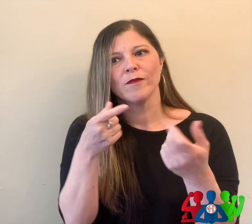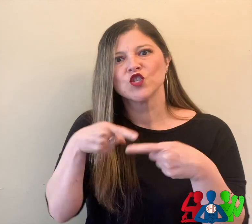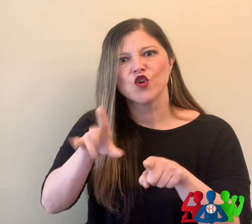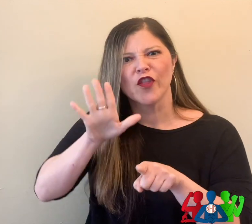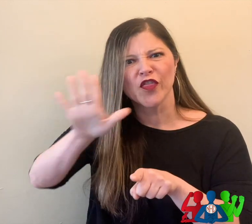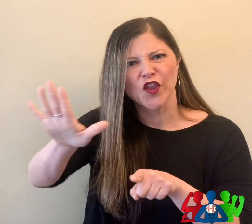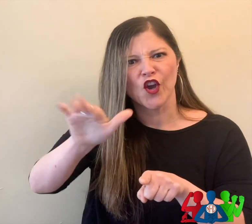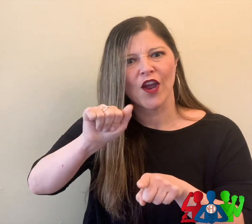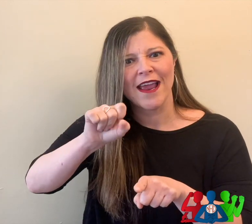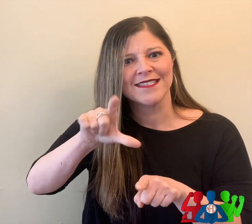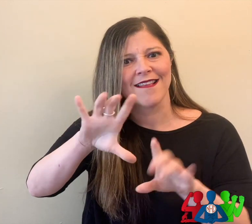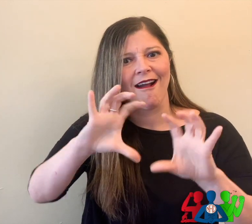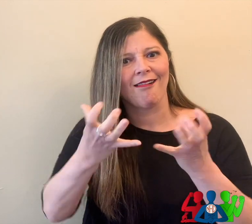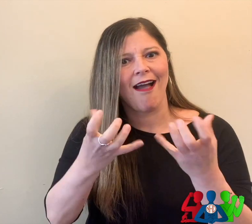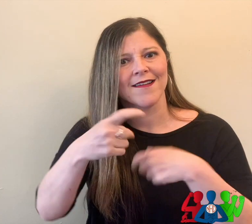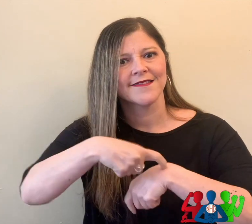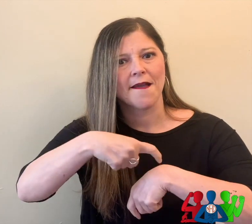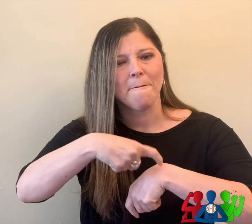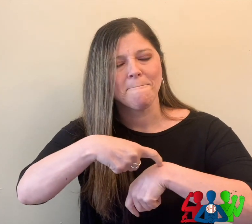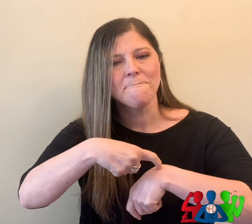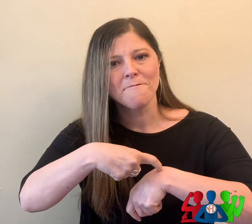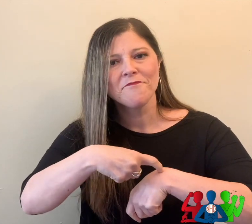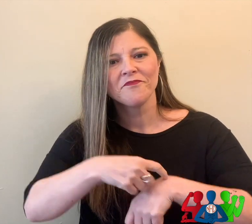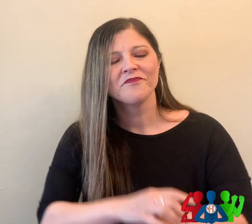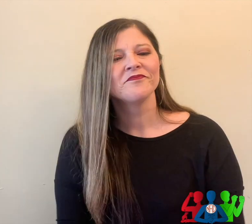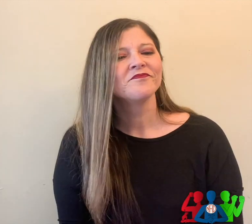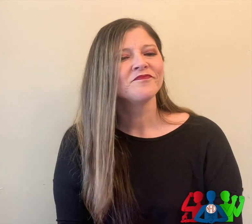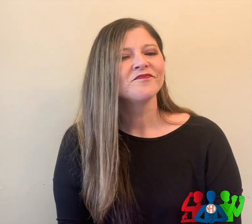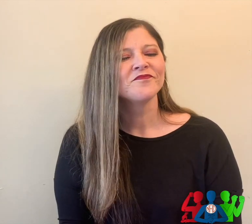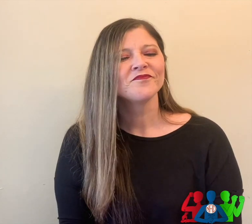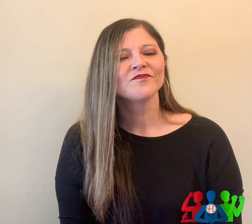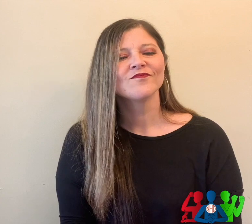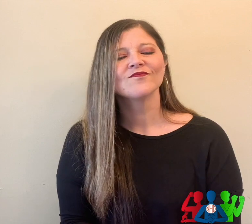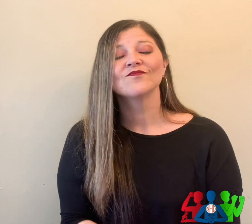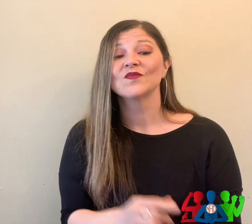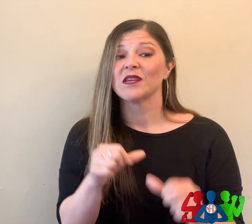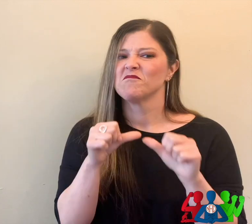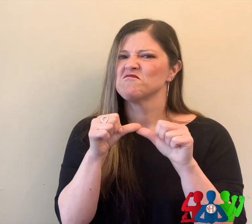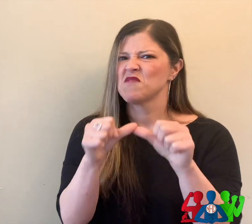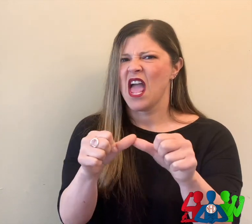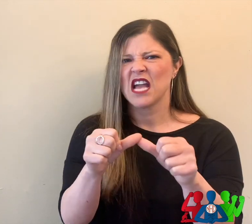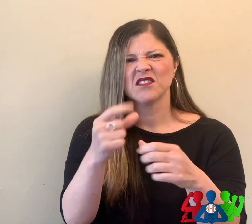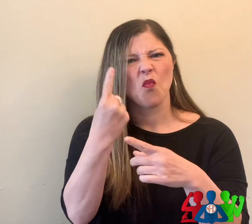teacher and the interpreter agreed to work together to provide these types of supports